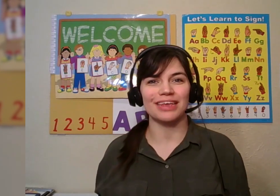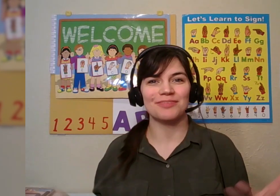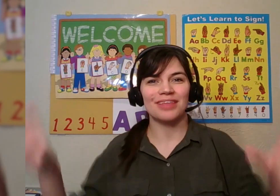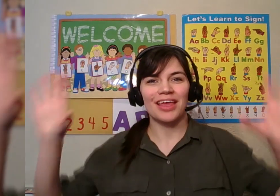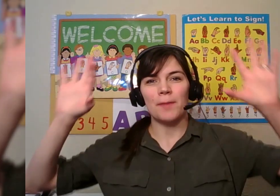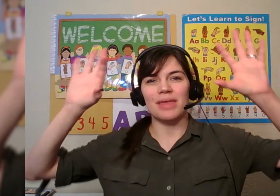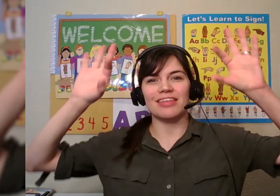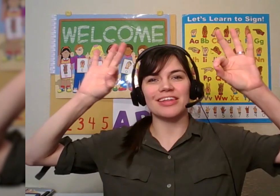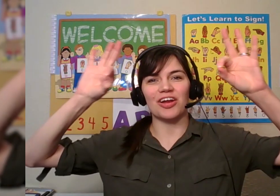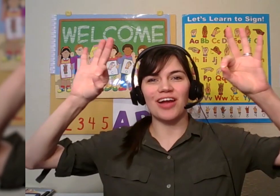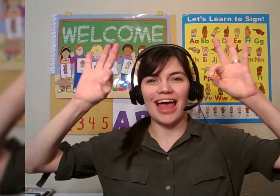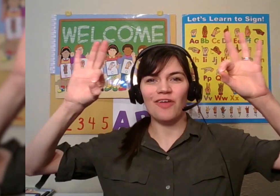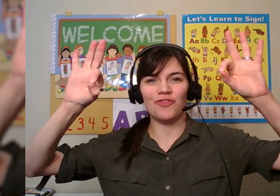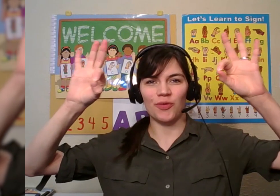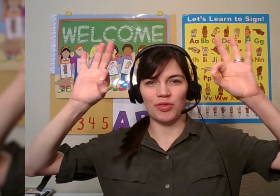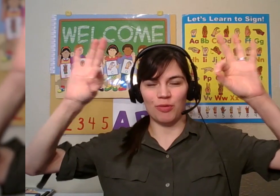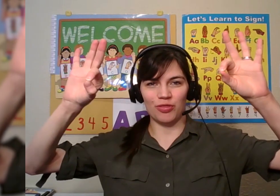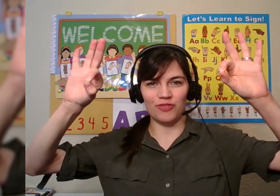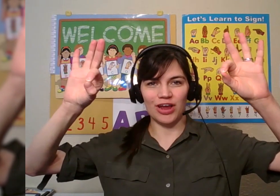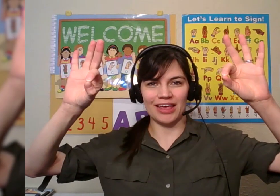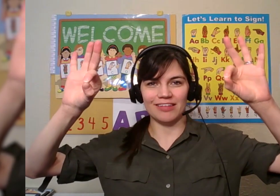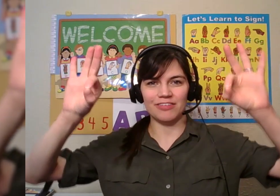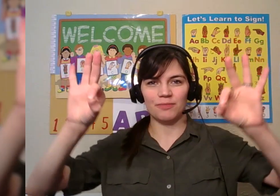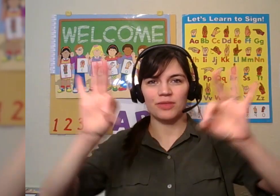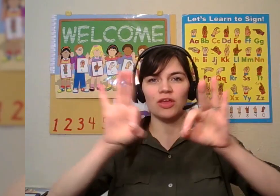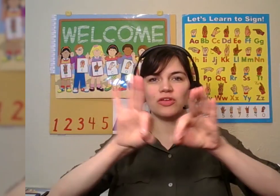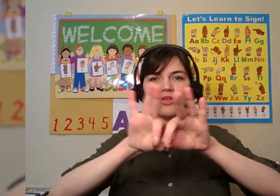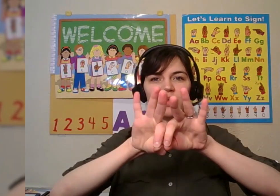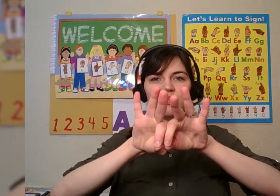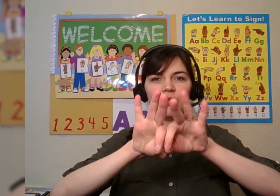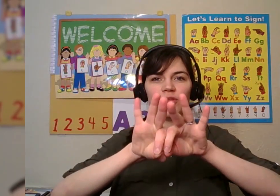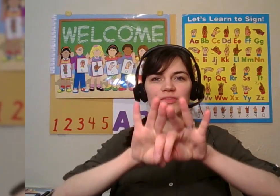Make the letter F with both of your hands. You're going to put them together